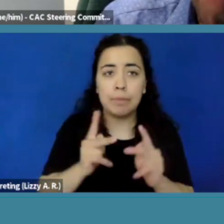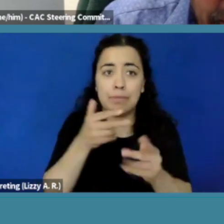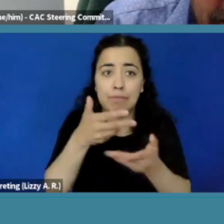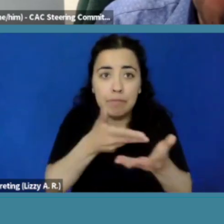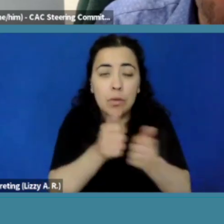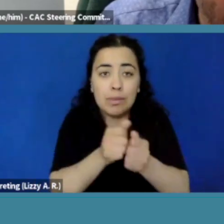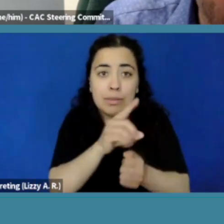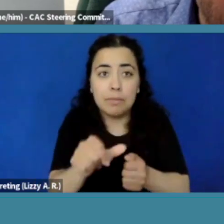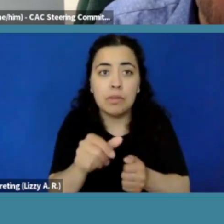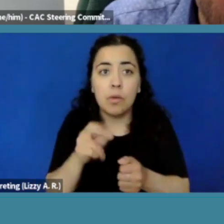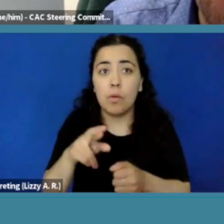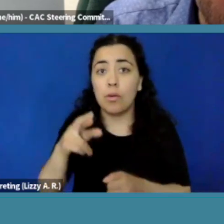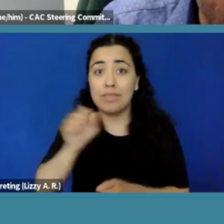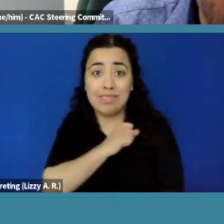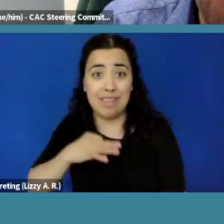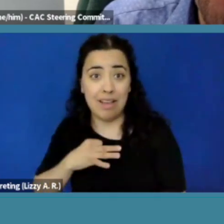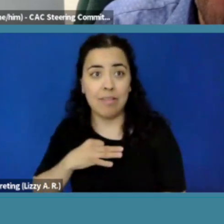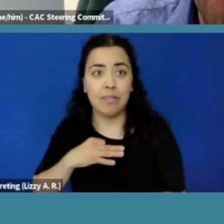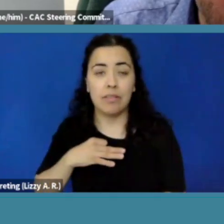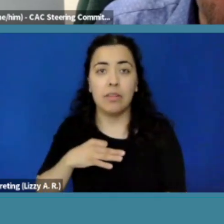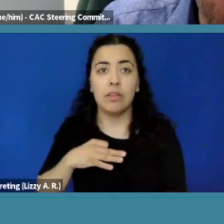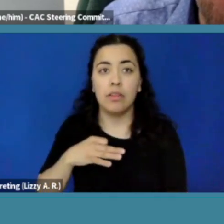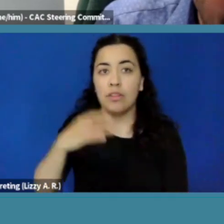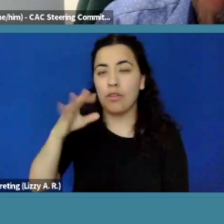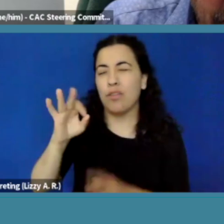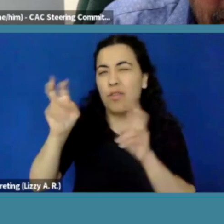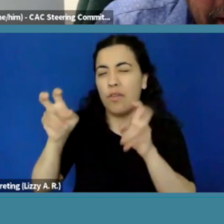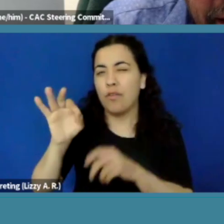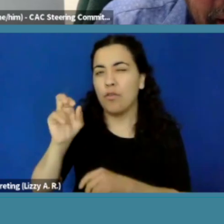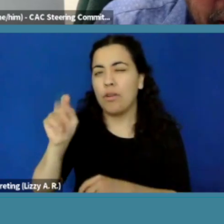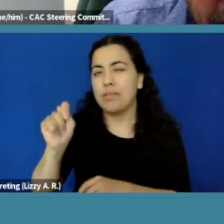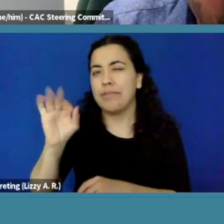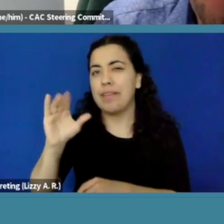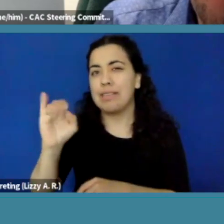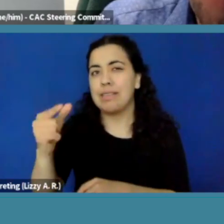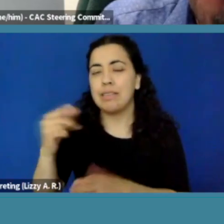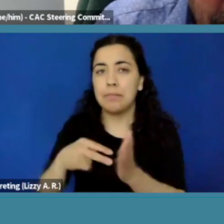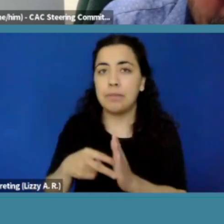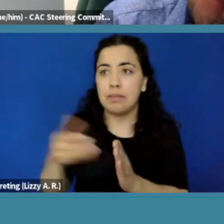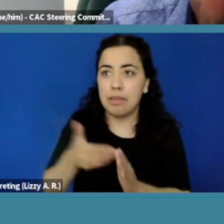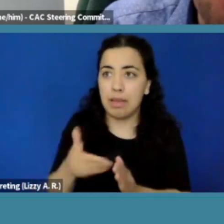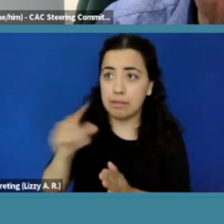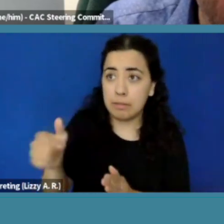or excuse me, those staff that are front facing, when those guests who identify as disabled are coming, they will have someone who they see